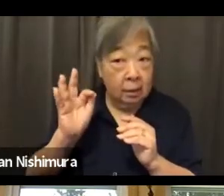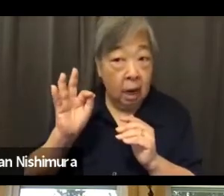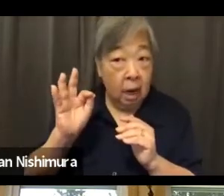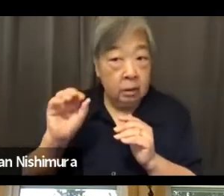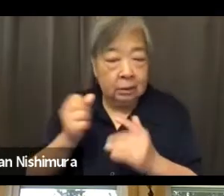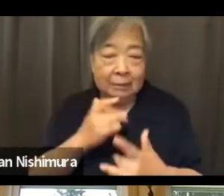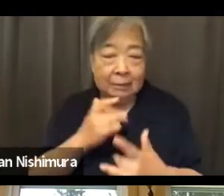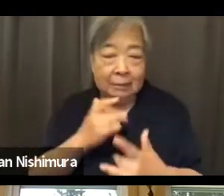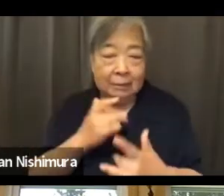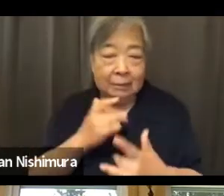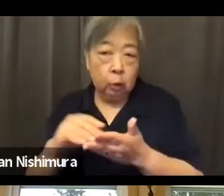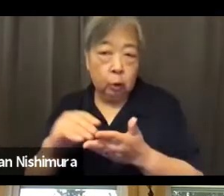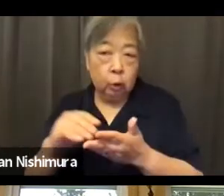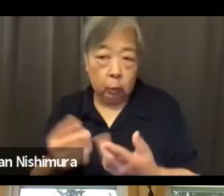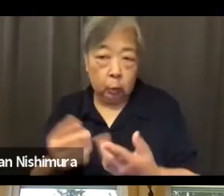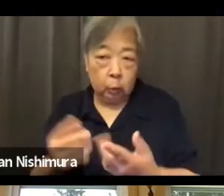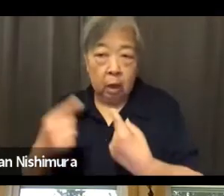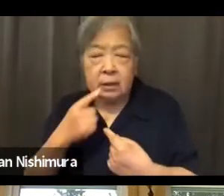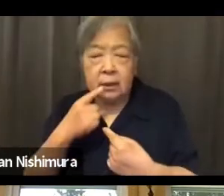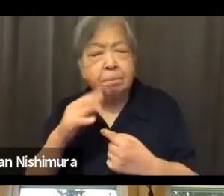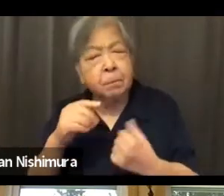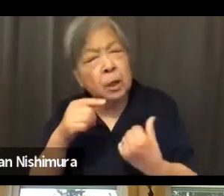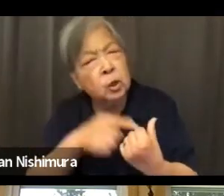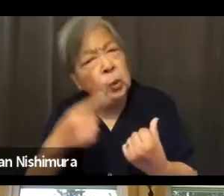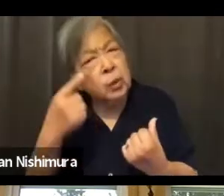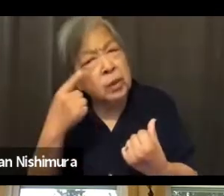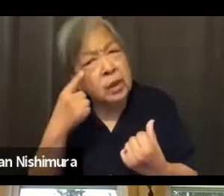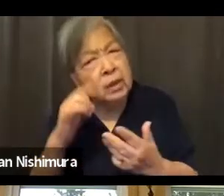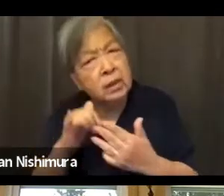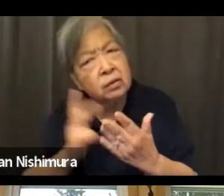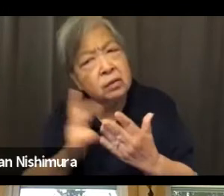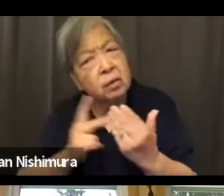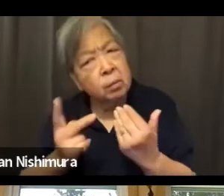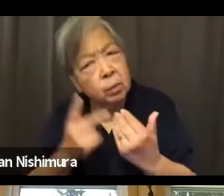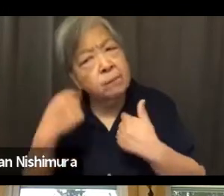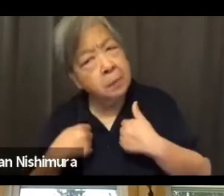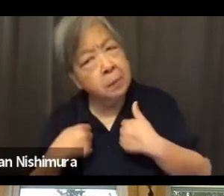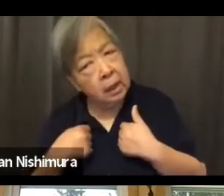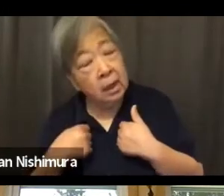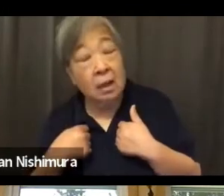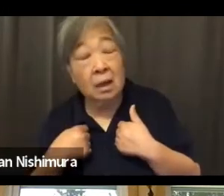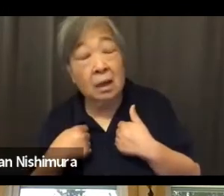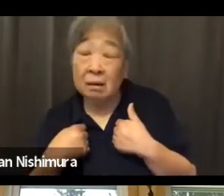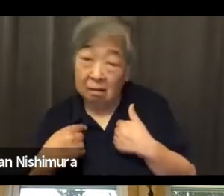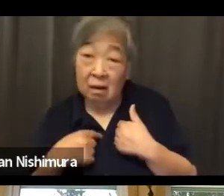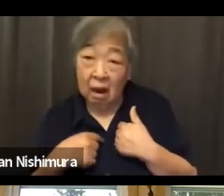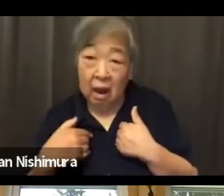come in and say: Do you think there's a program for me? I have a disability.